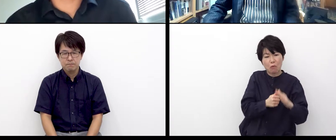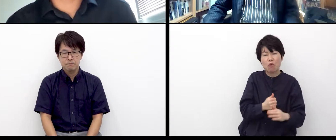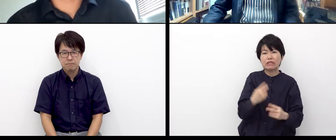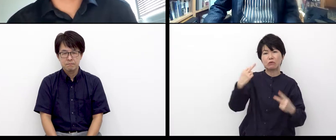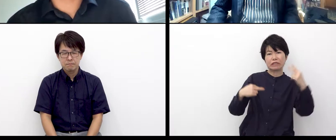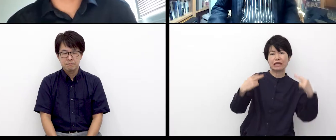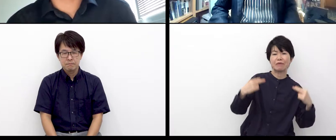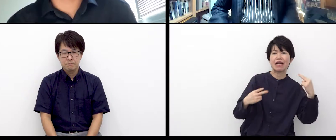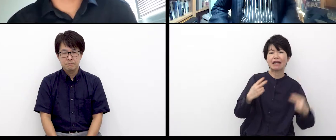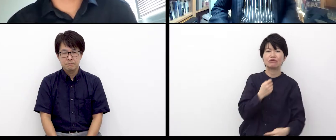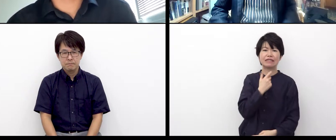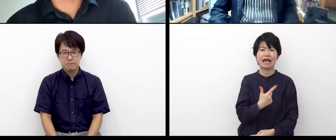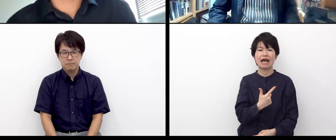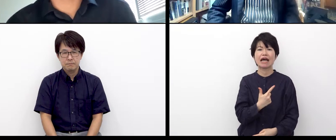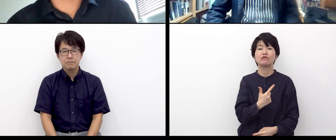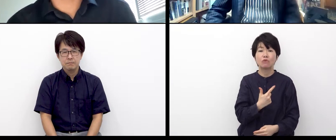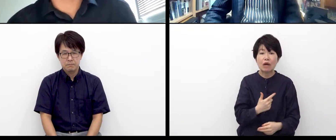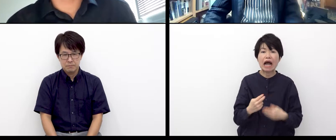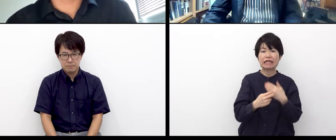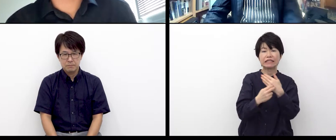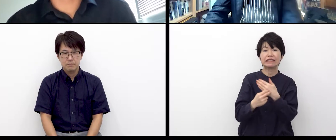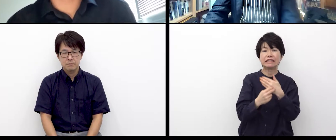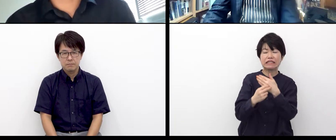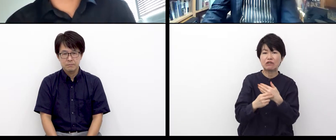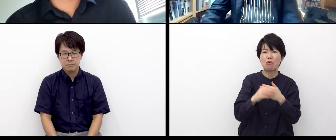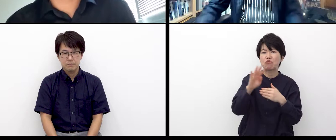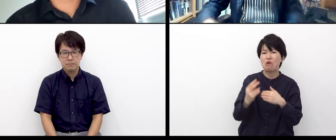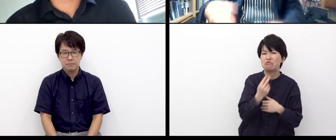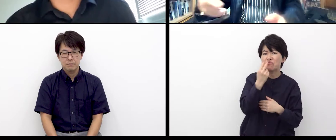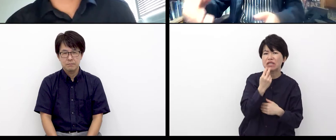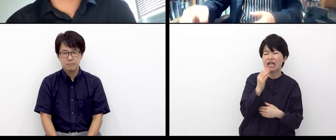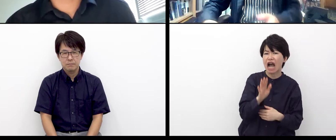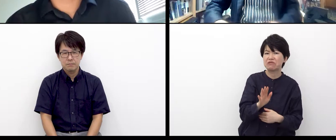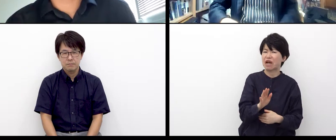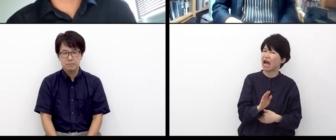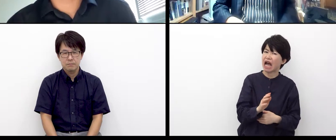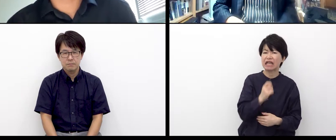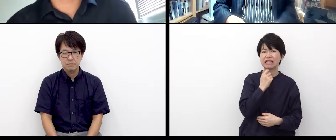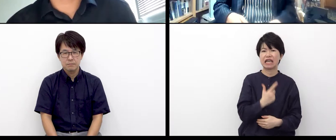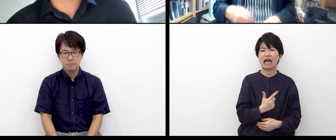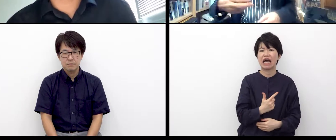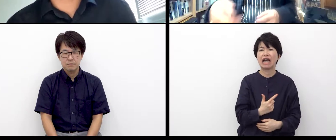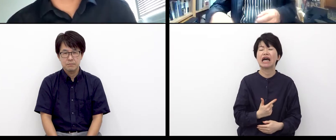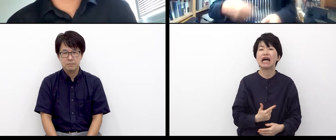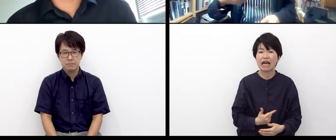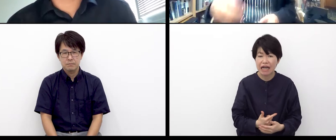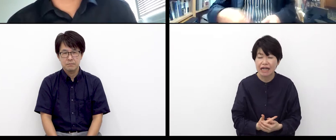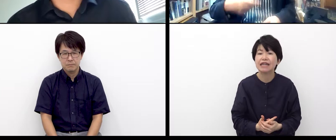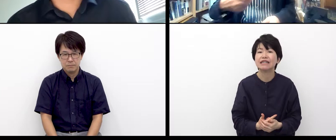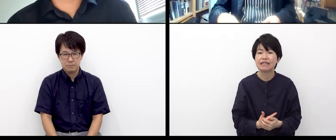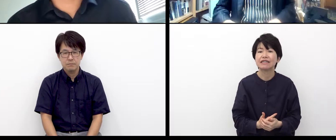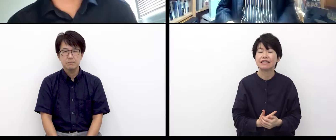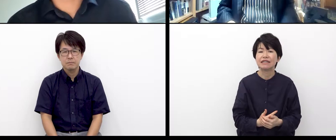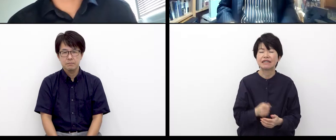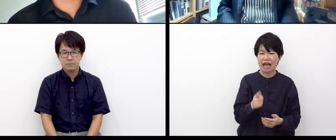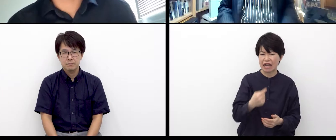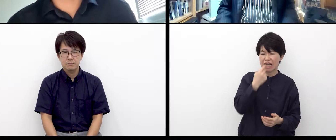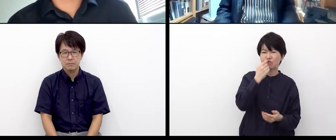and the atmosphere of medical care. If they sense a motivation to change them even a little,